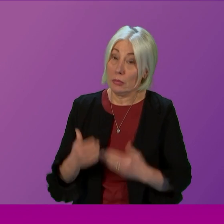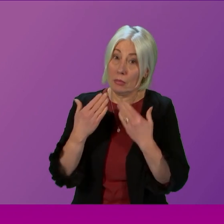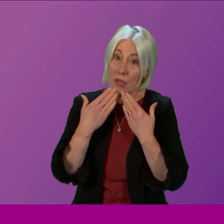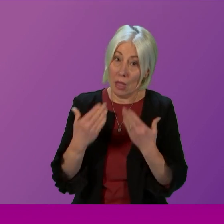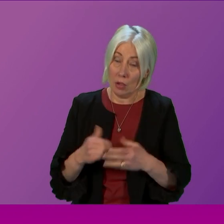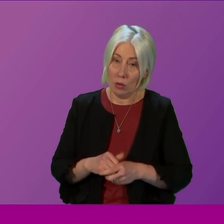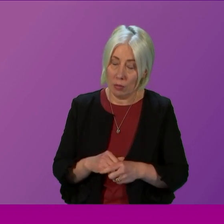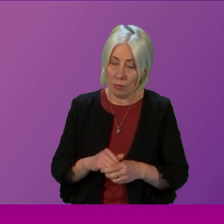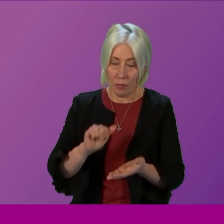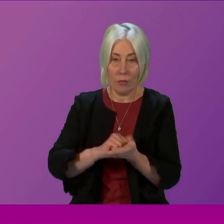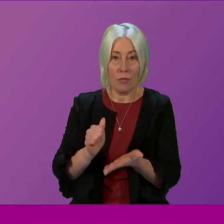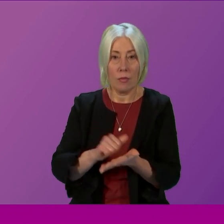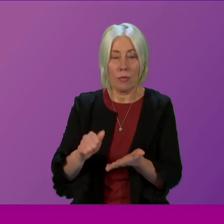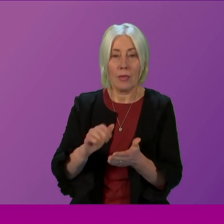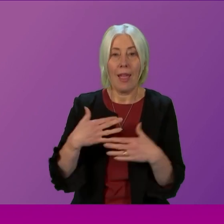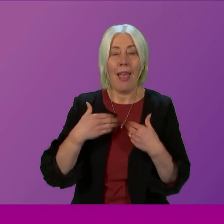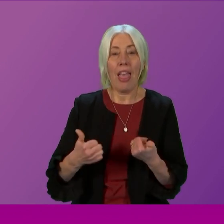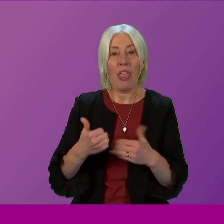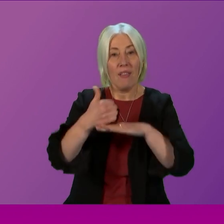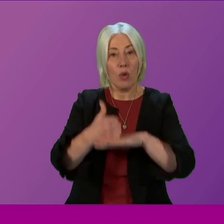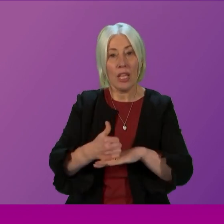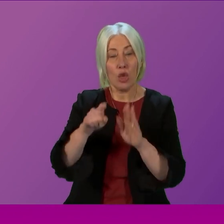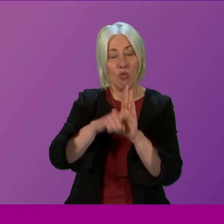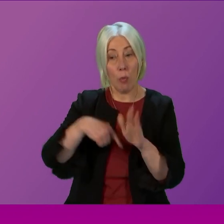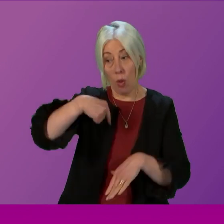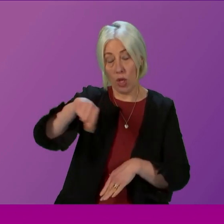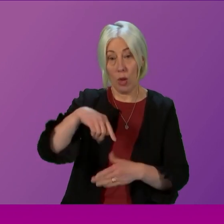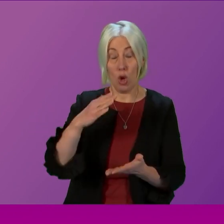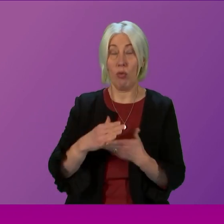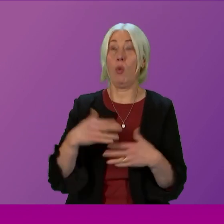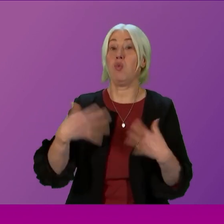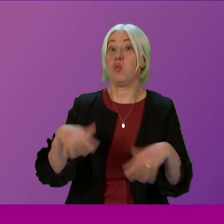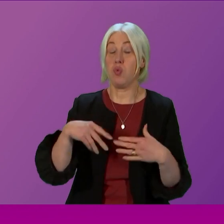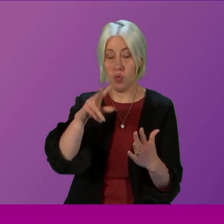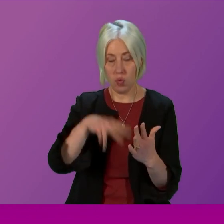The Health Foundation’s report that was published this week is grim reading. It lays bare the extent